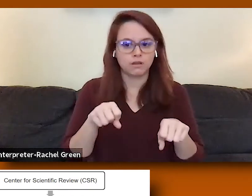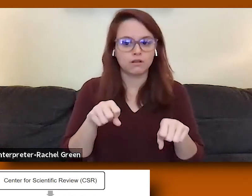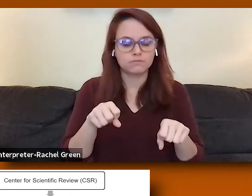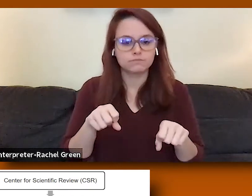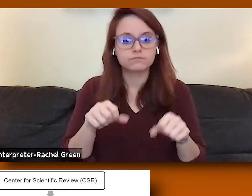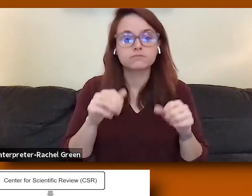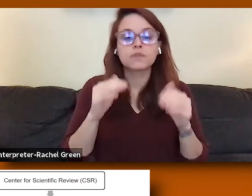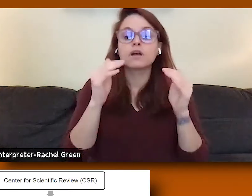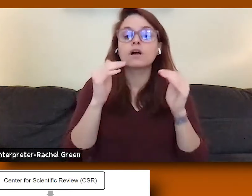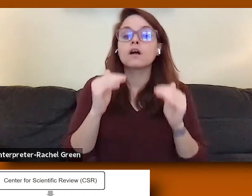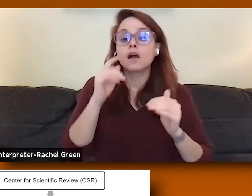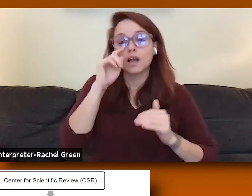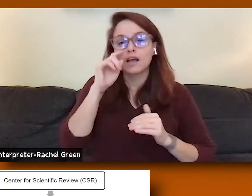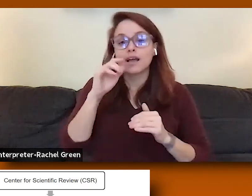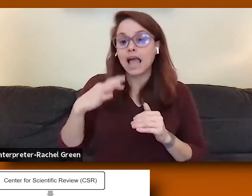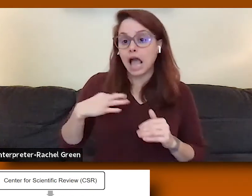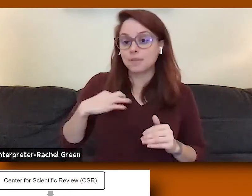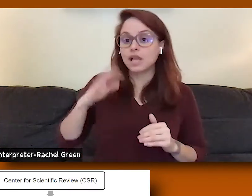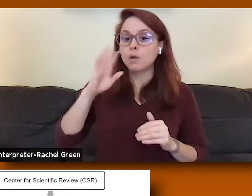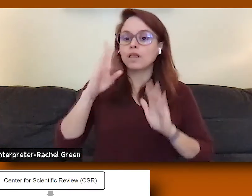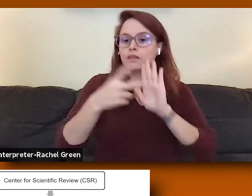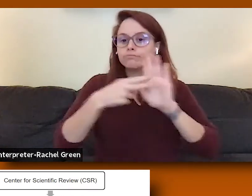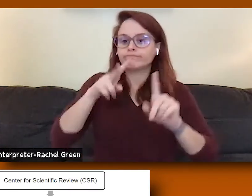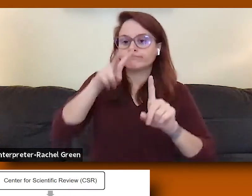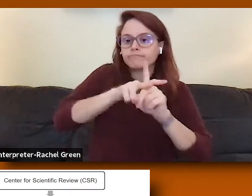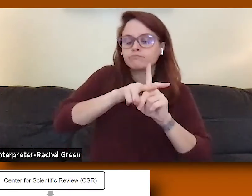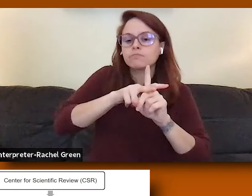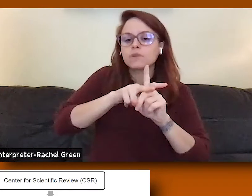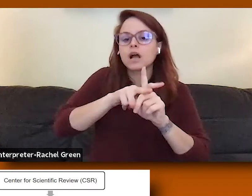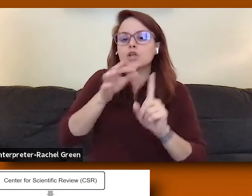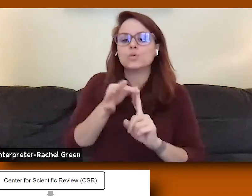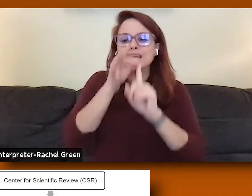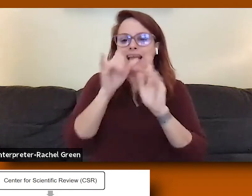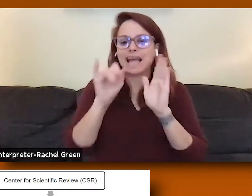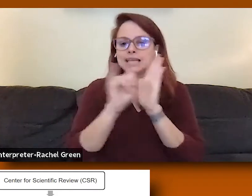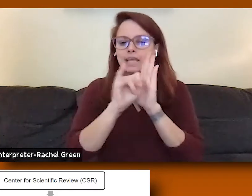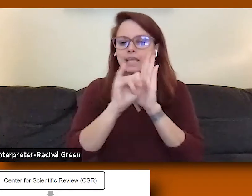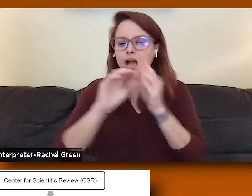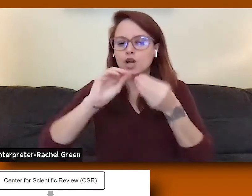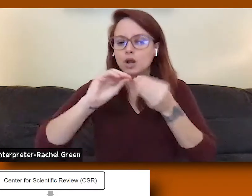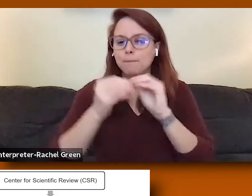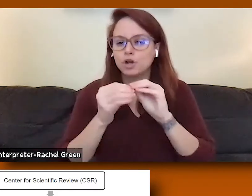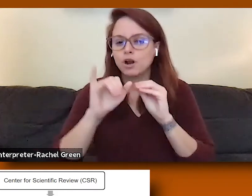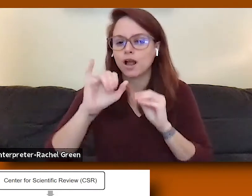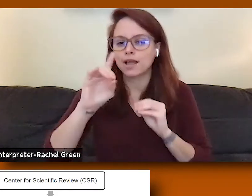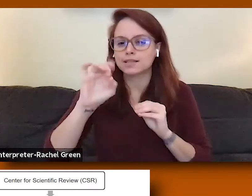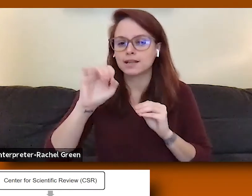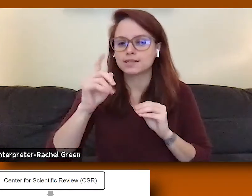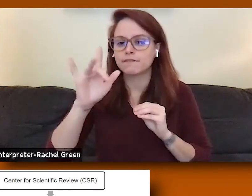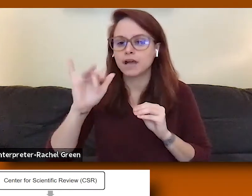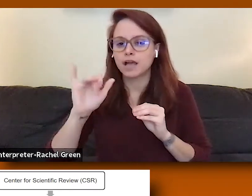Your application will receive a unique identifier number. You as the P.I. will receive that number,